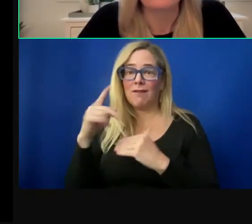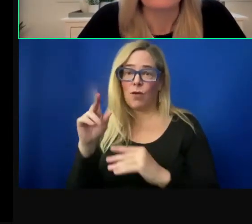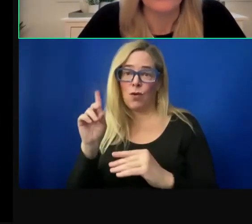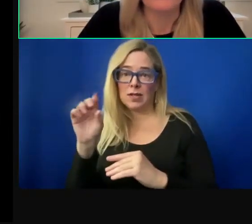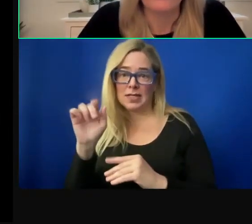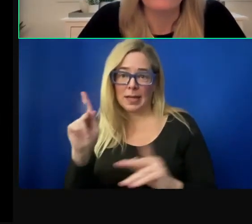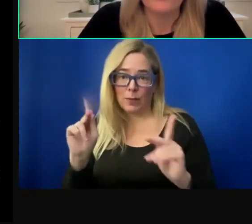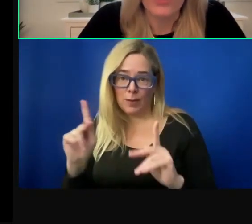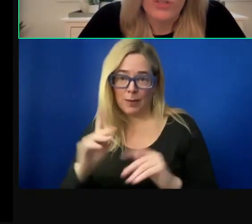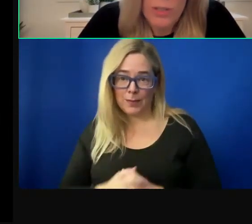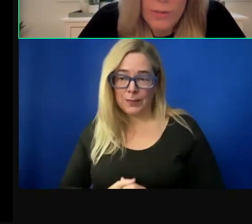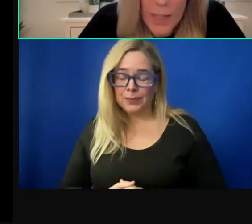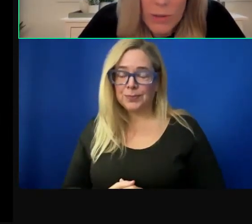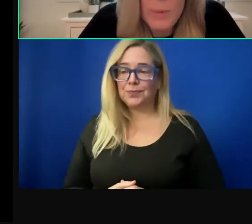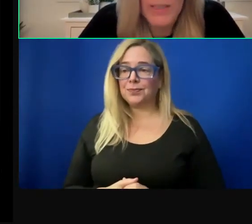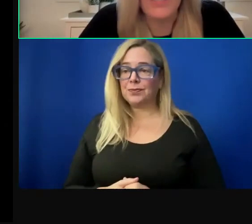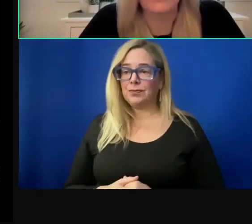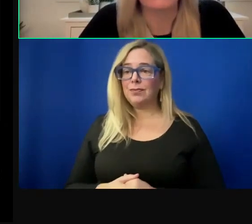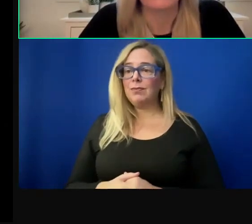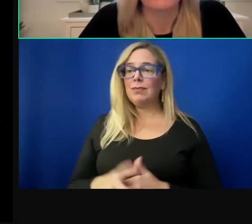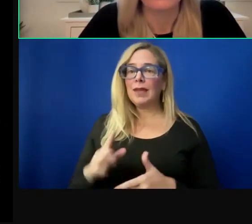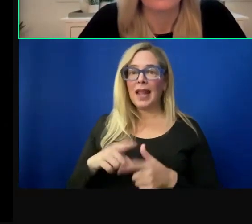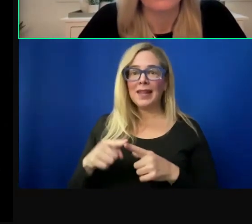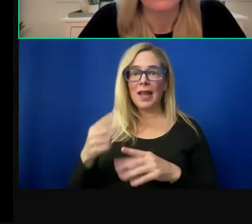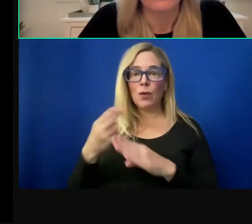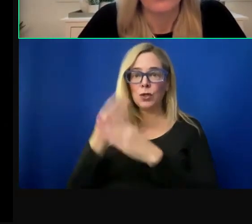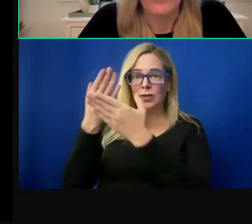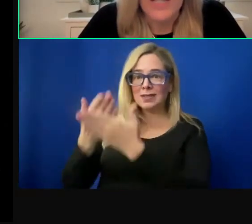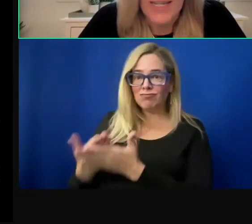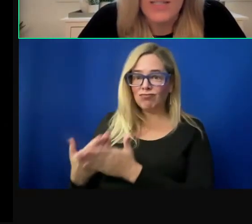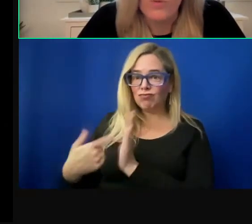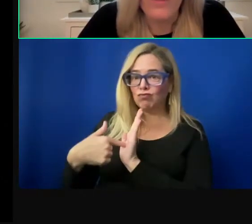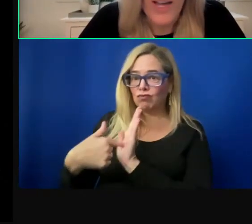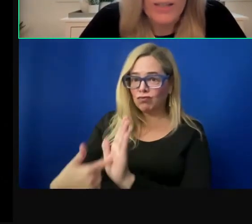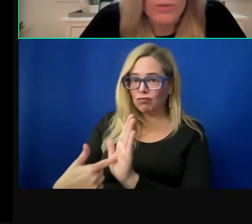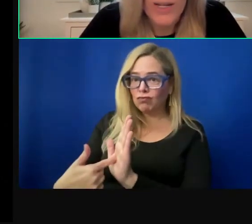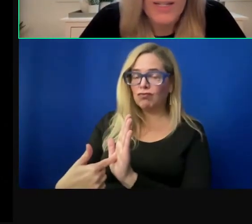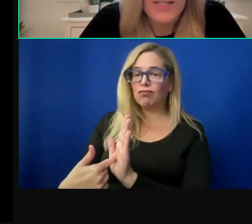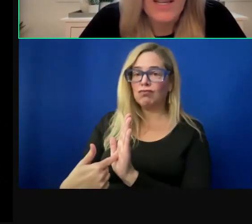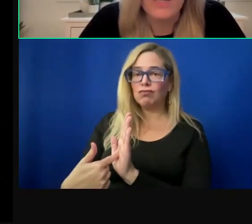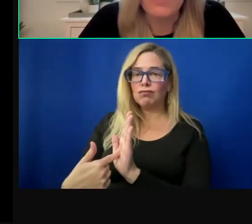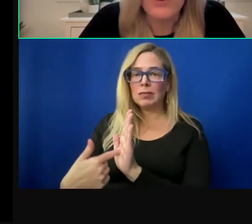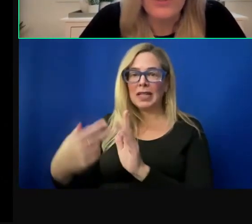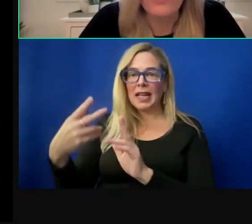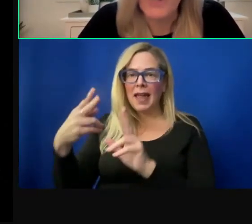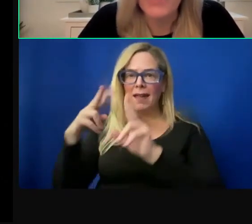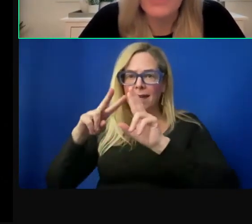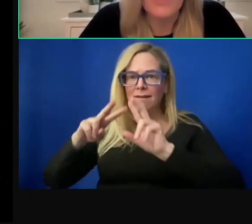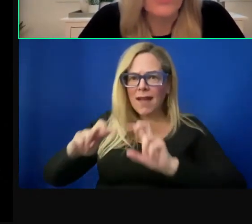to uphold structures of accountability. We're using data to evaluate and improve policies,